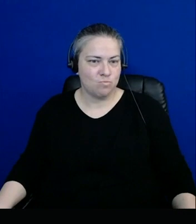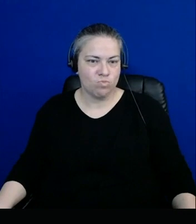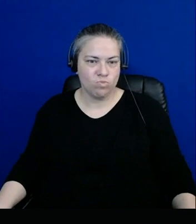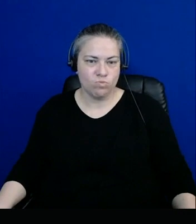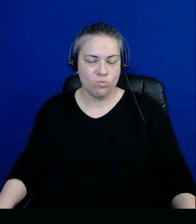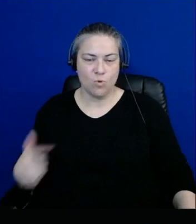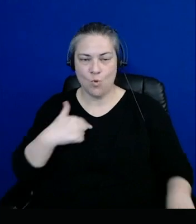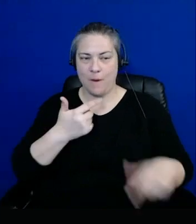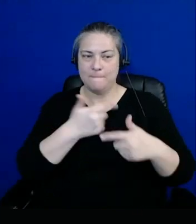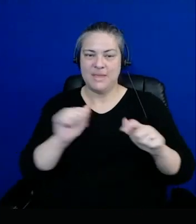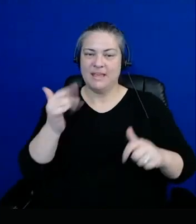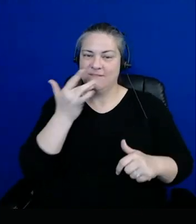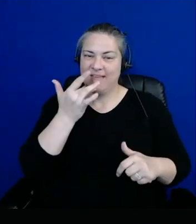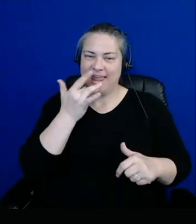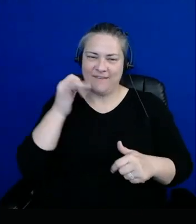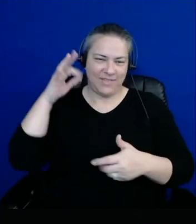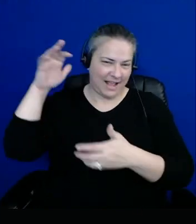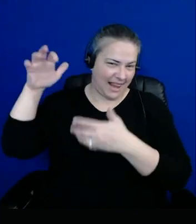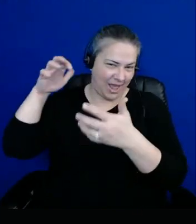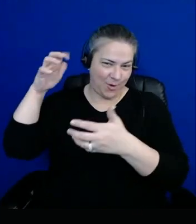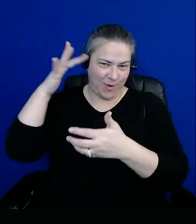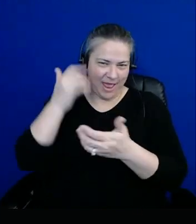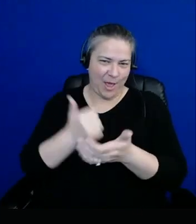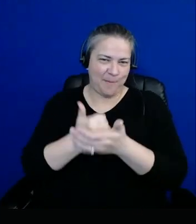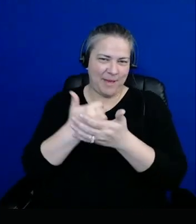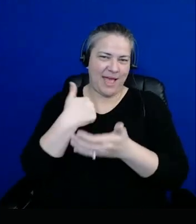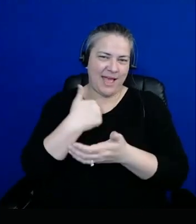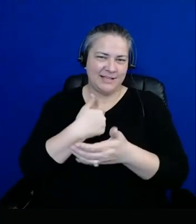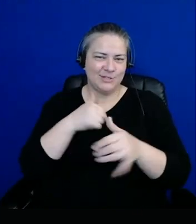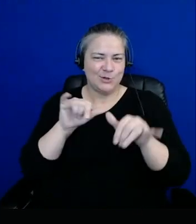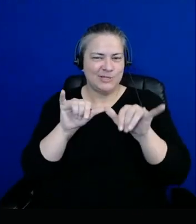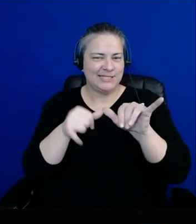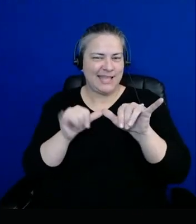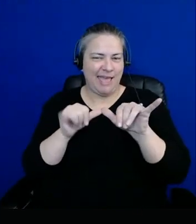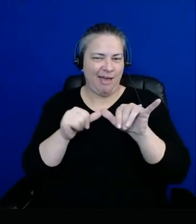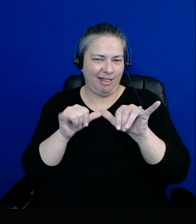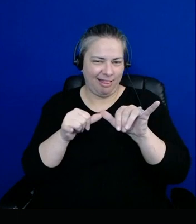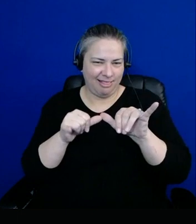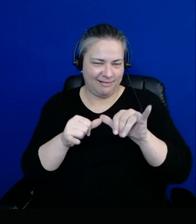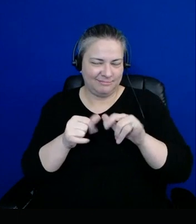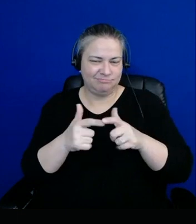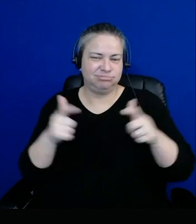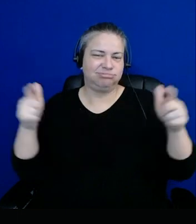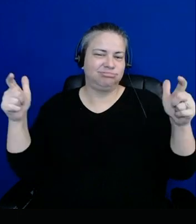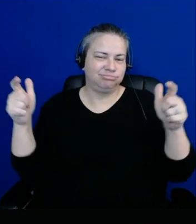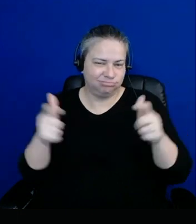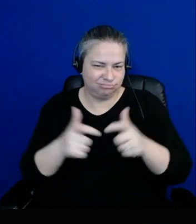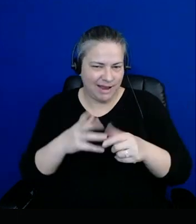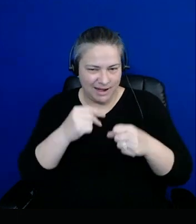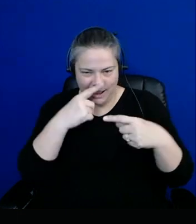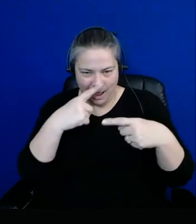We're a big fan of the cloud, because it helps us scale. With our scale and complexity we want